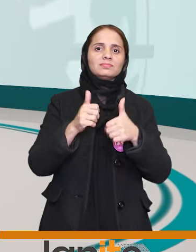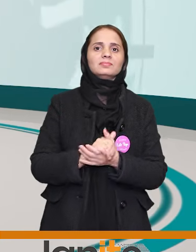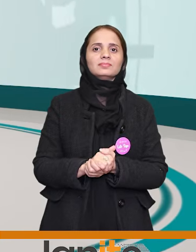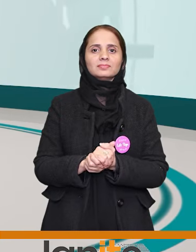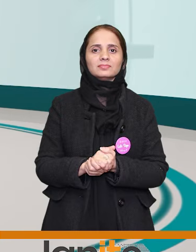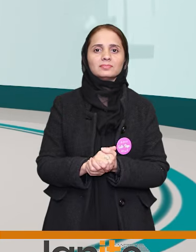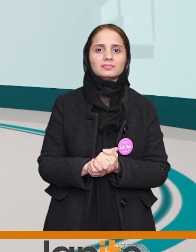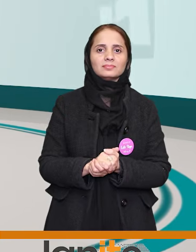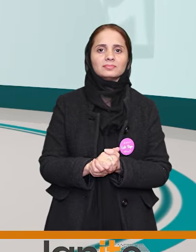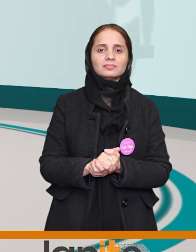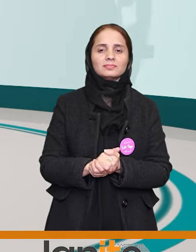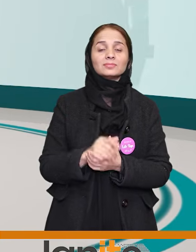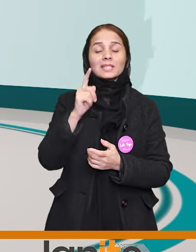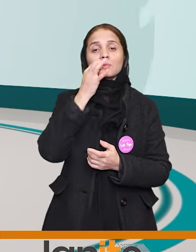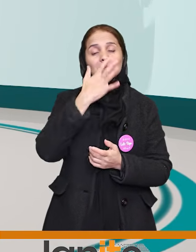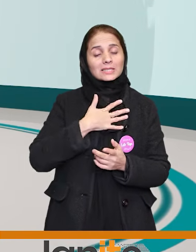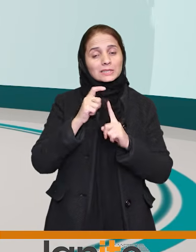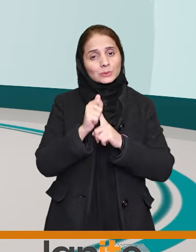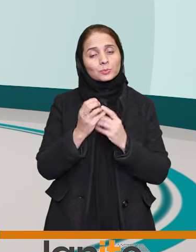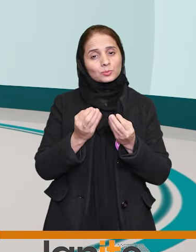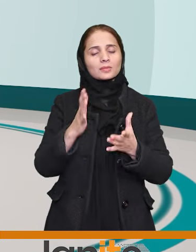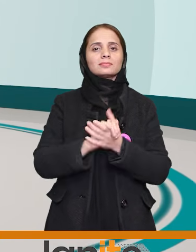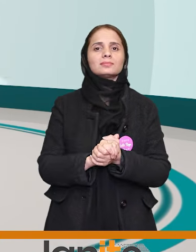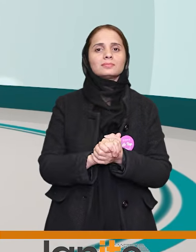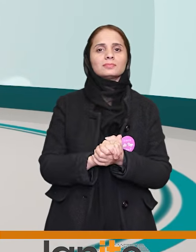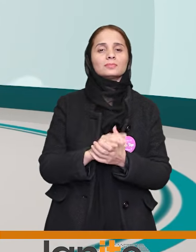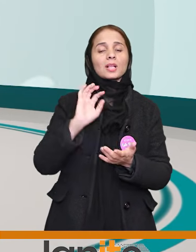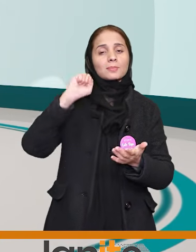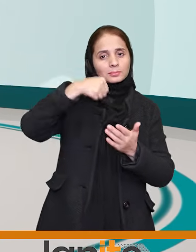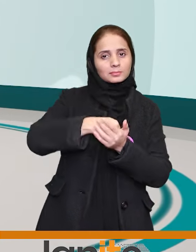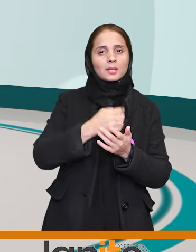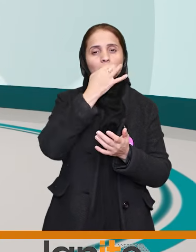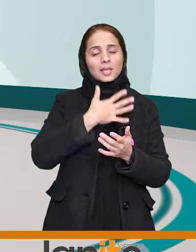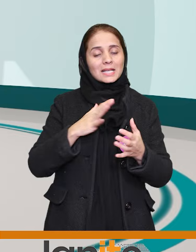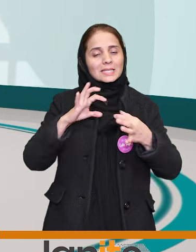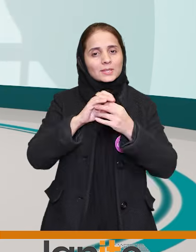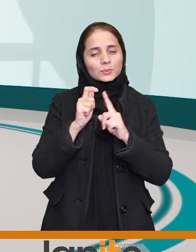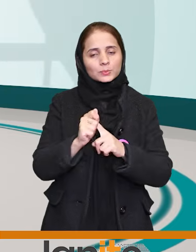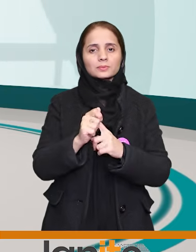you have to be courteous in the end with your with your greetings and salutation.